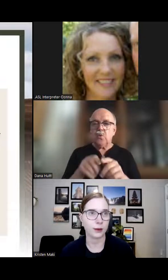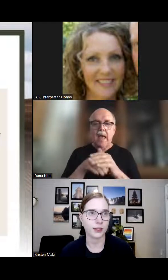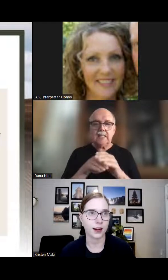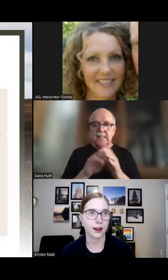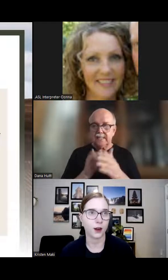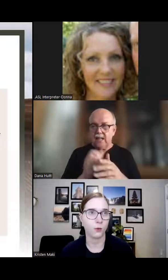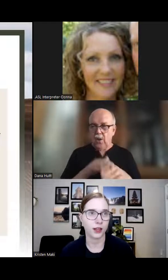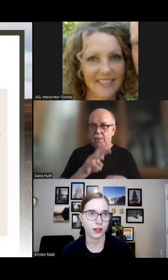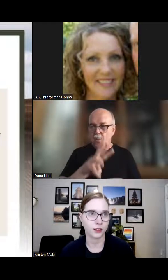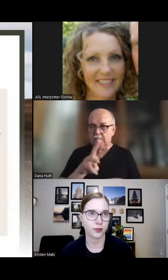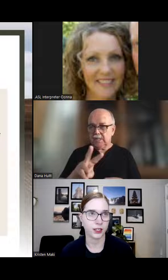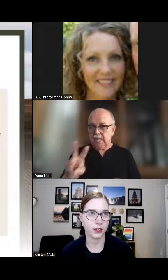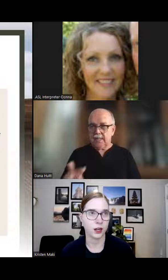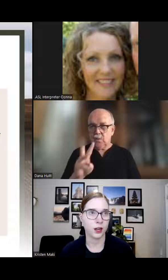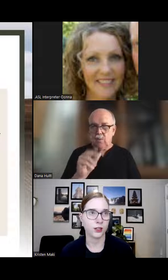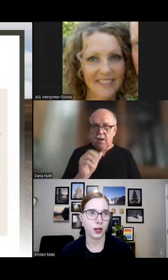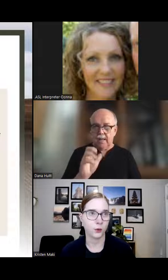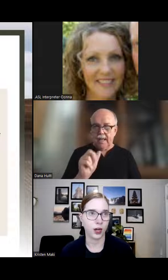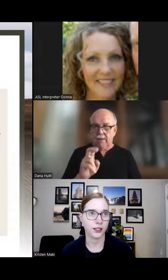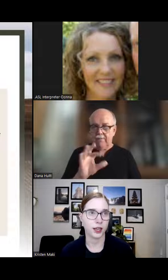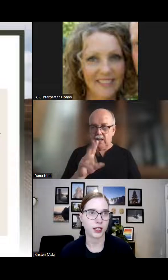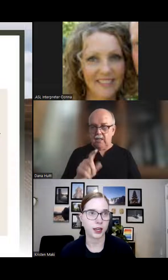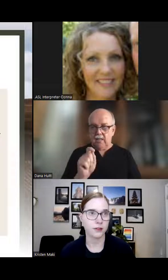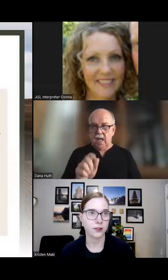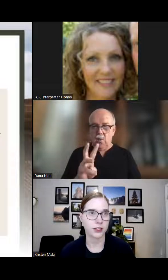for folks who do either the three of the last six years at the time you